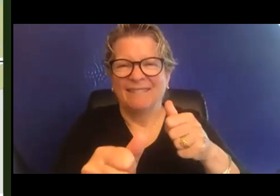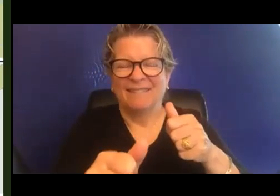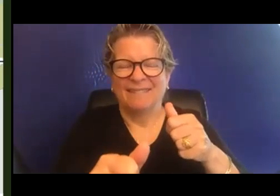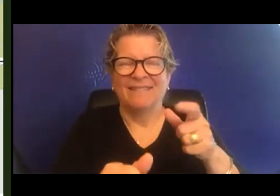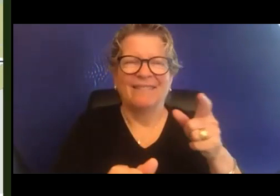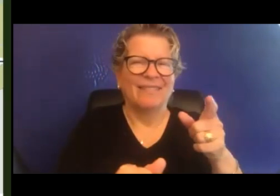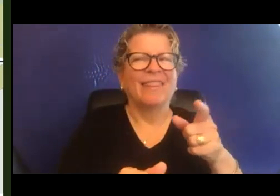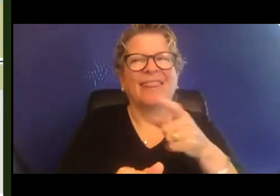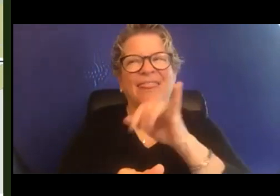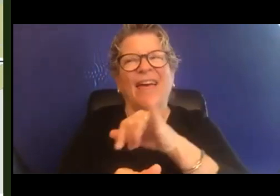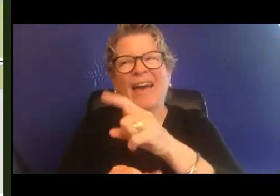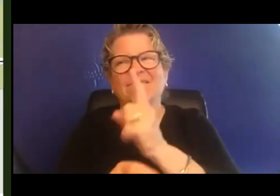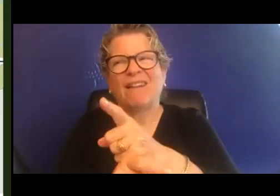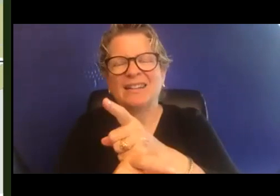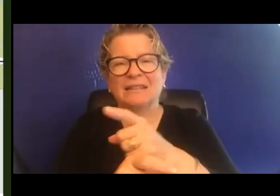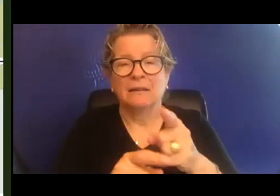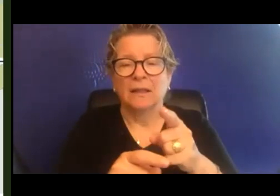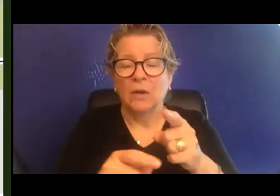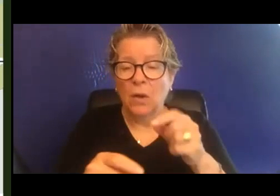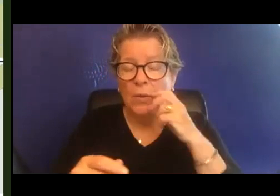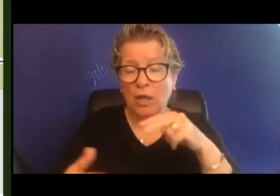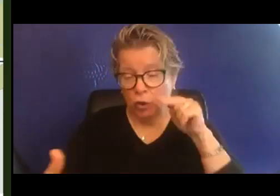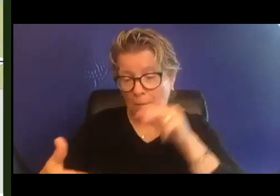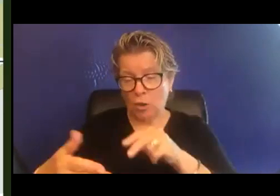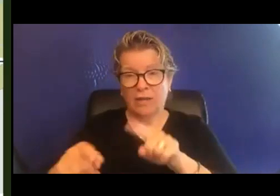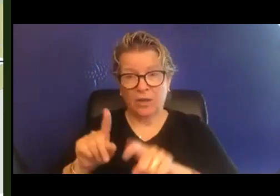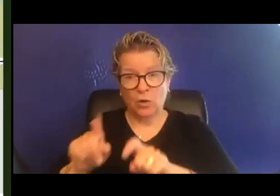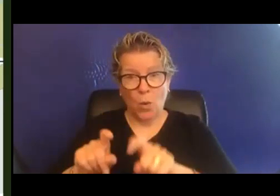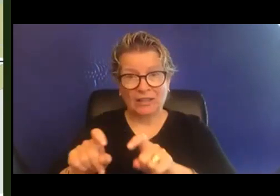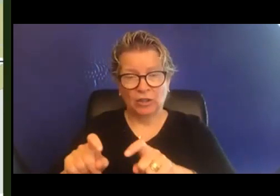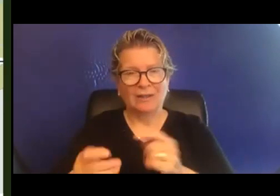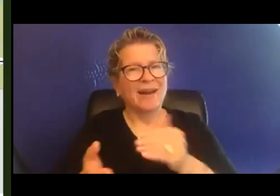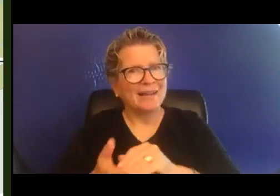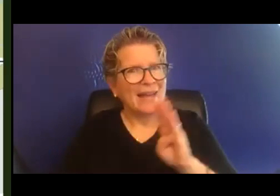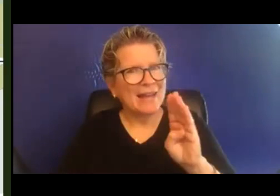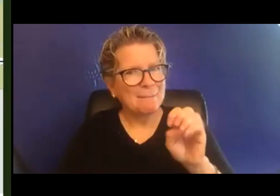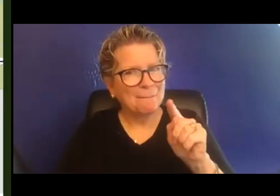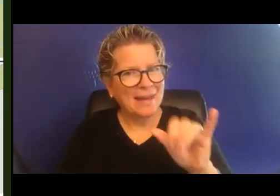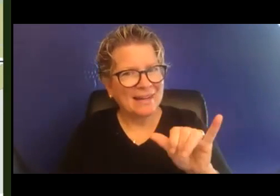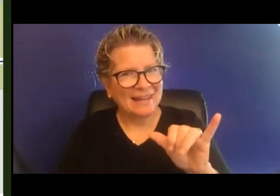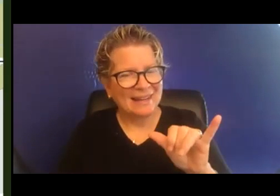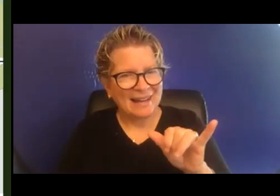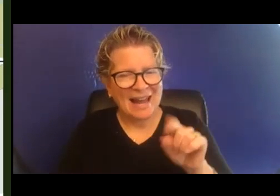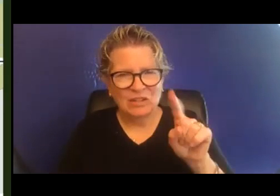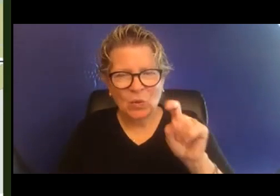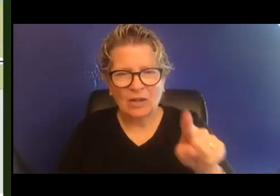I think I put it away here. So we have another question, from Betty, this is for you, Monica.